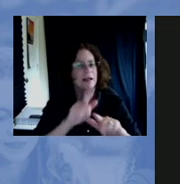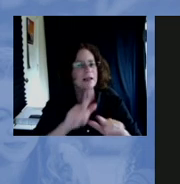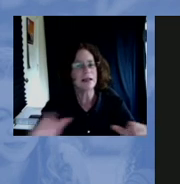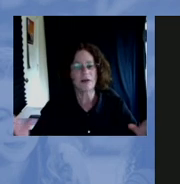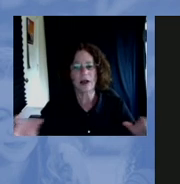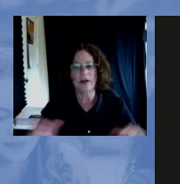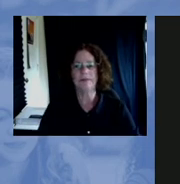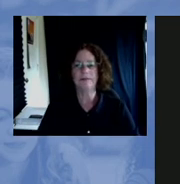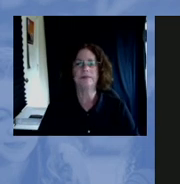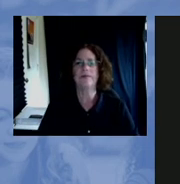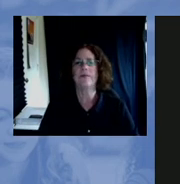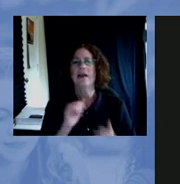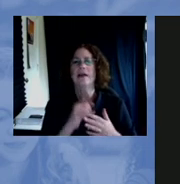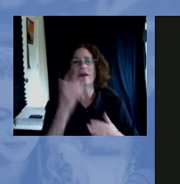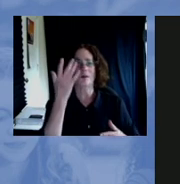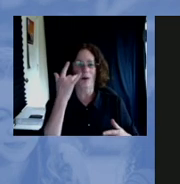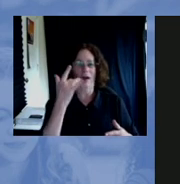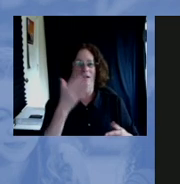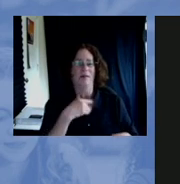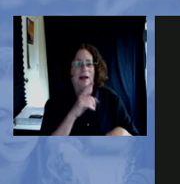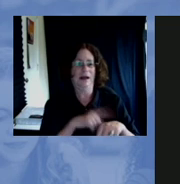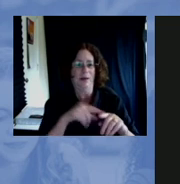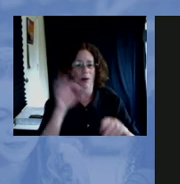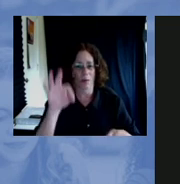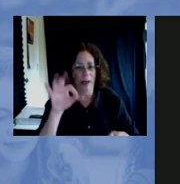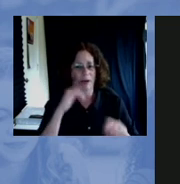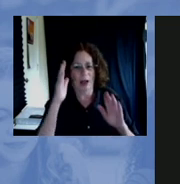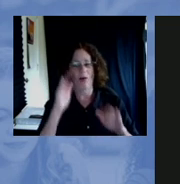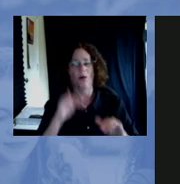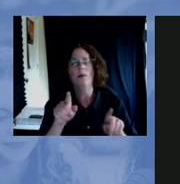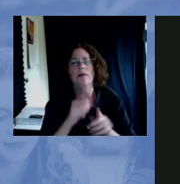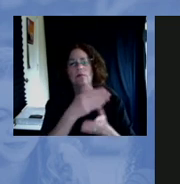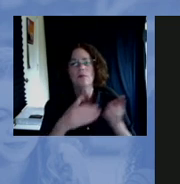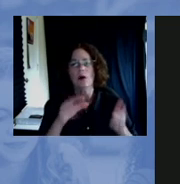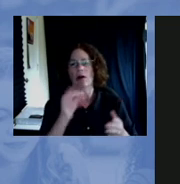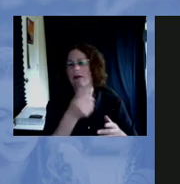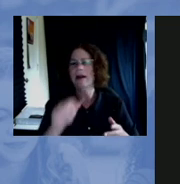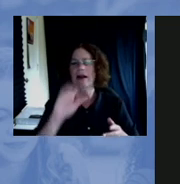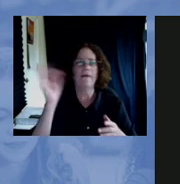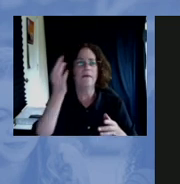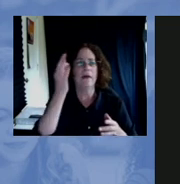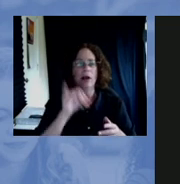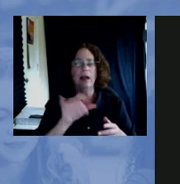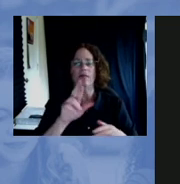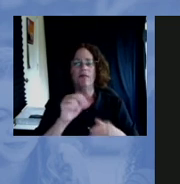AND THAT'S WHY I DO HOPE THAT AS PART OF ANY FEDERAL INFRASTRUCTURE INVESTMENT, EARLY CHILDHOOD